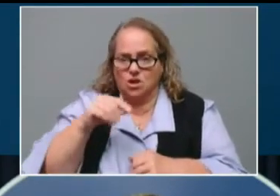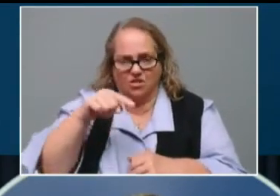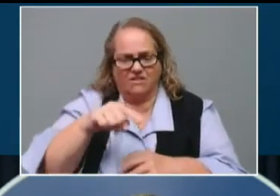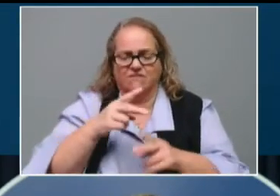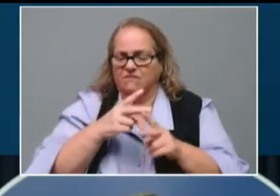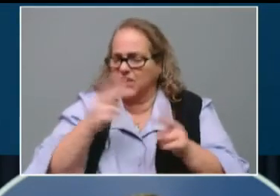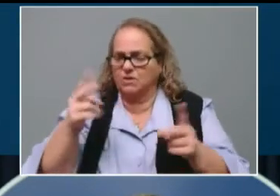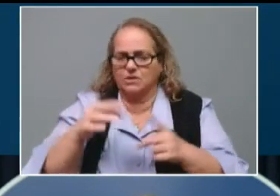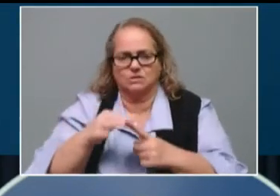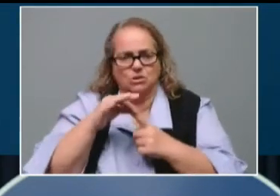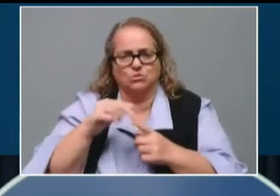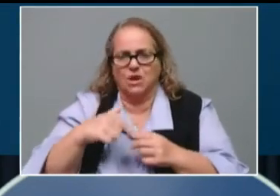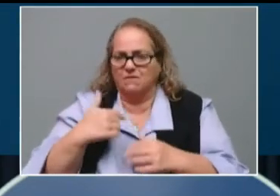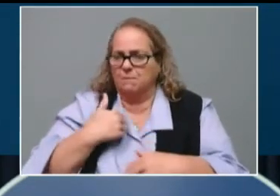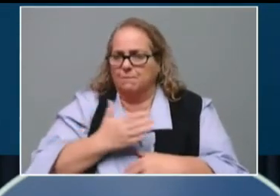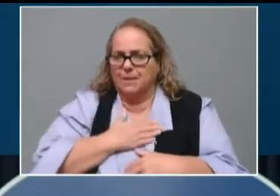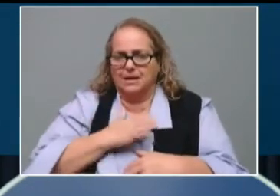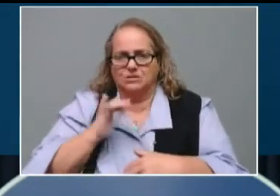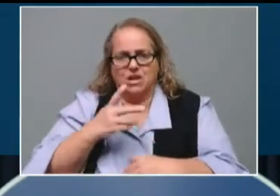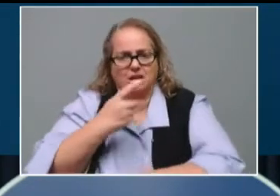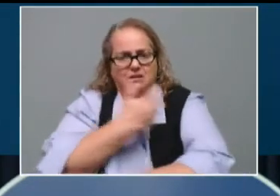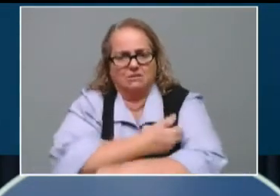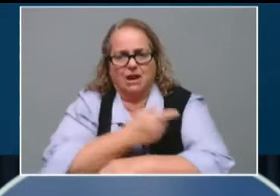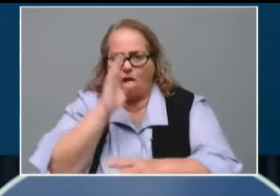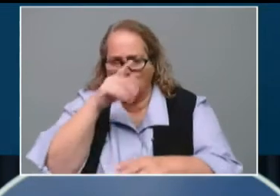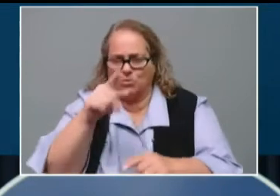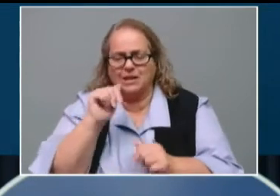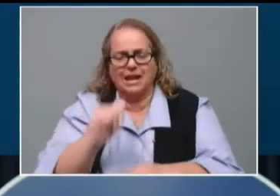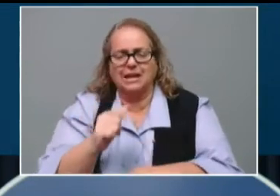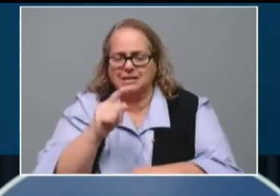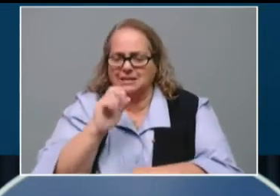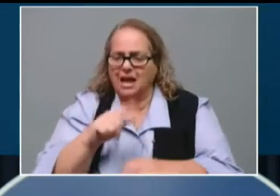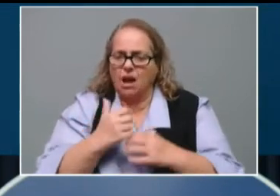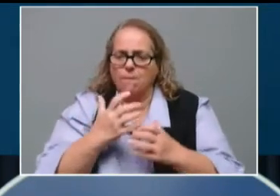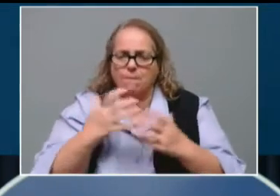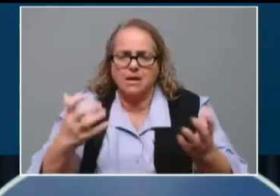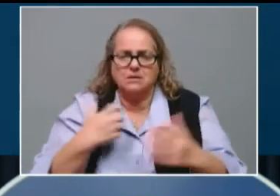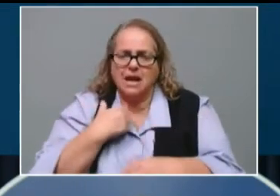And I hope you can tell how much I care about her and her brother. This is a